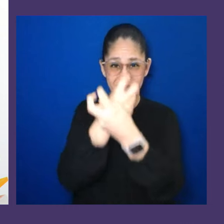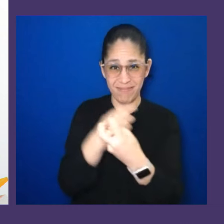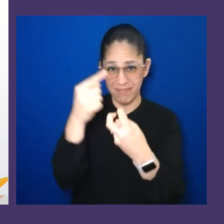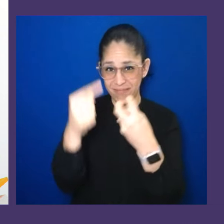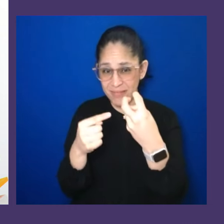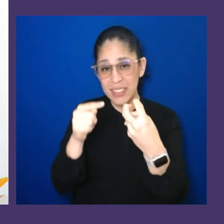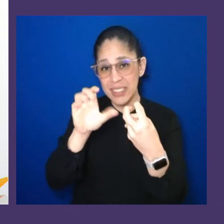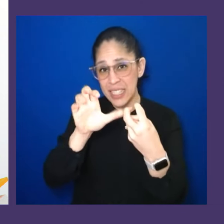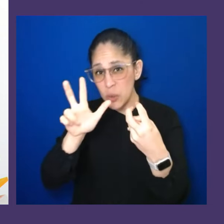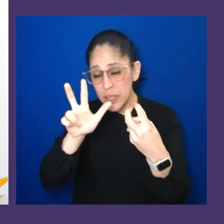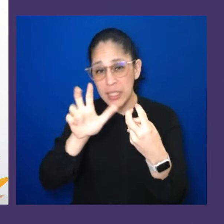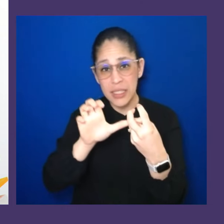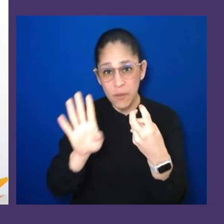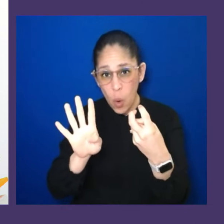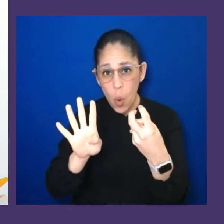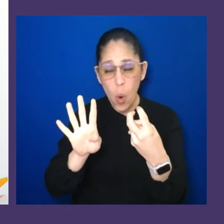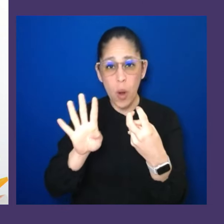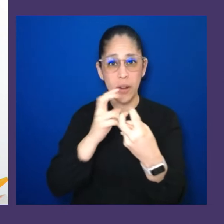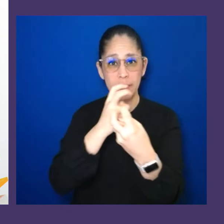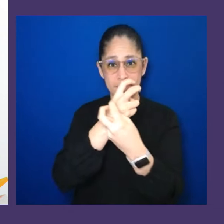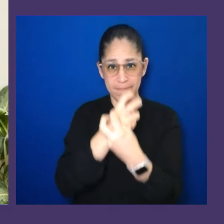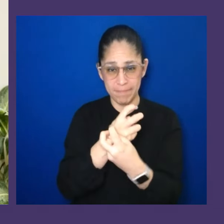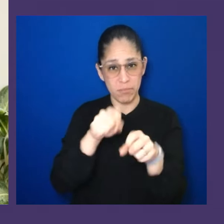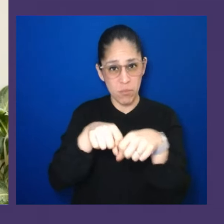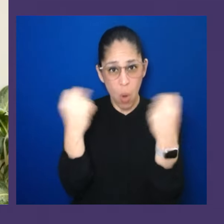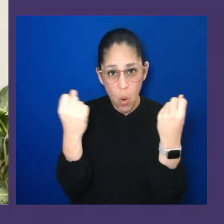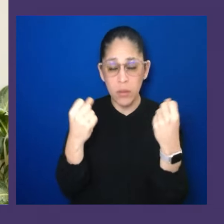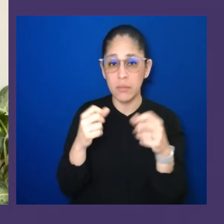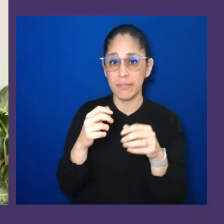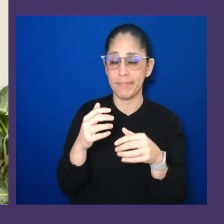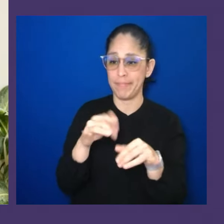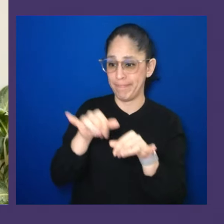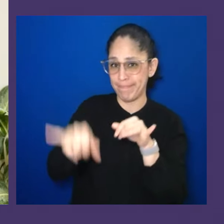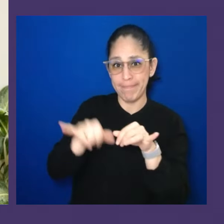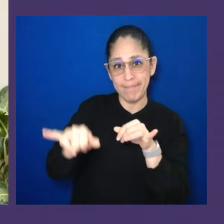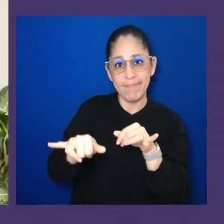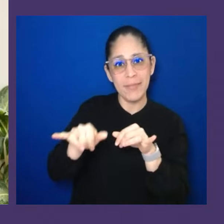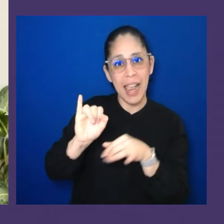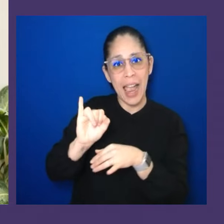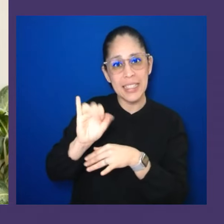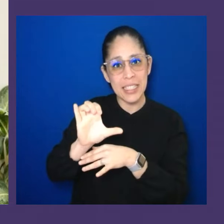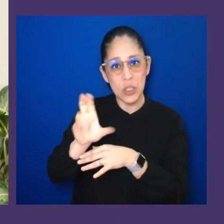spent three months in the ICU struggling to live.